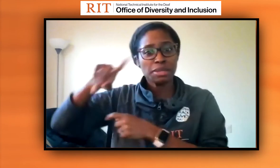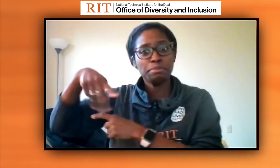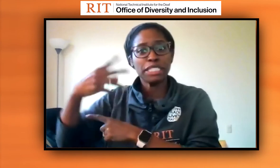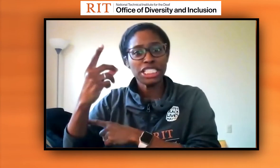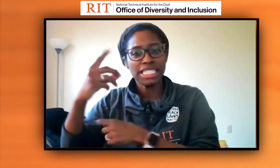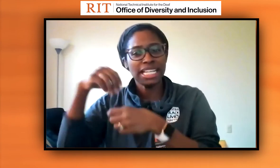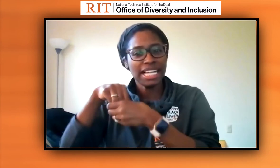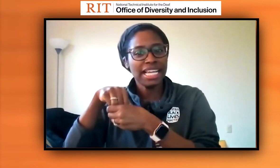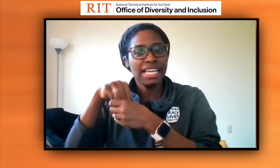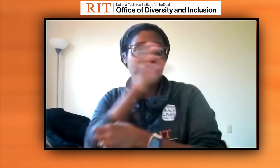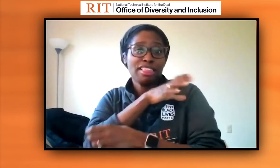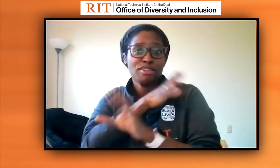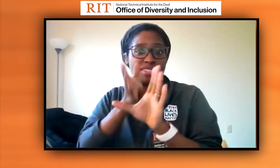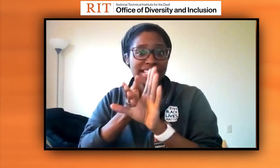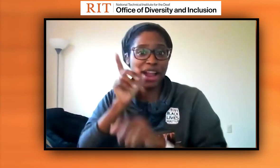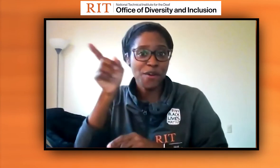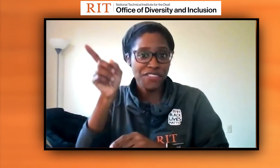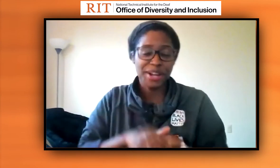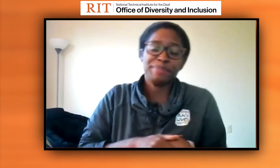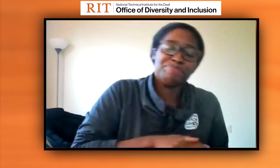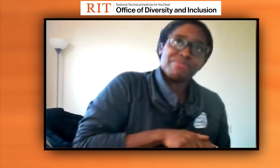my master's and my PhD in Clinical Psych.